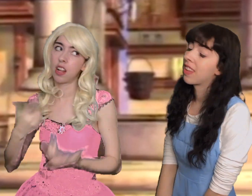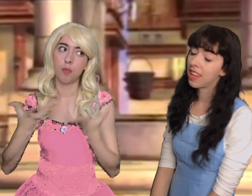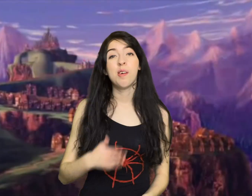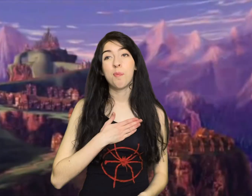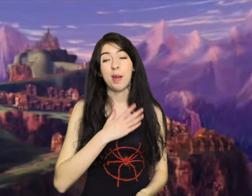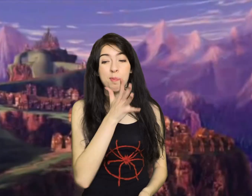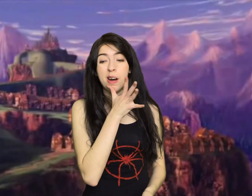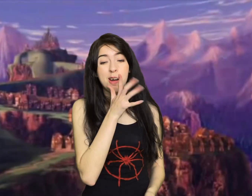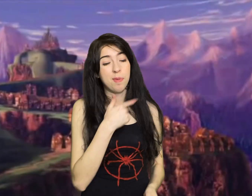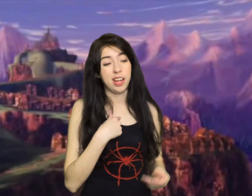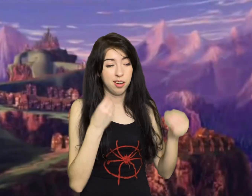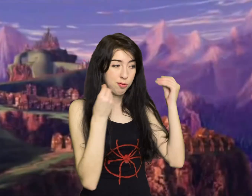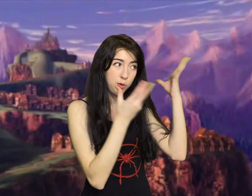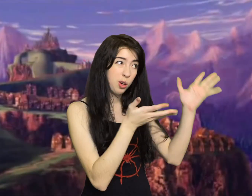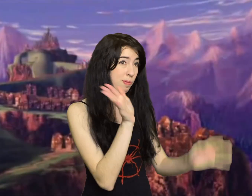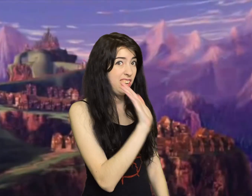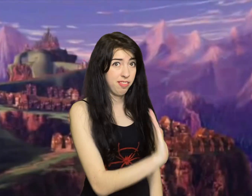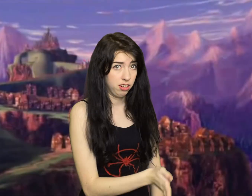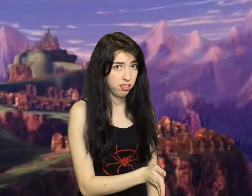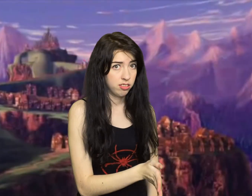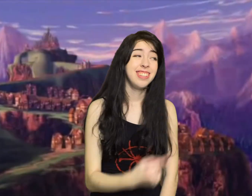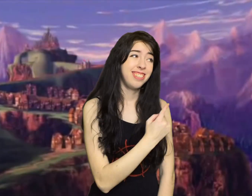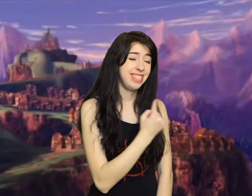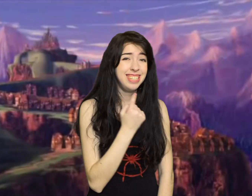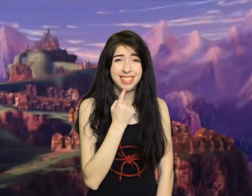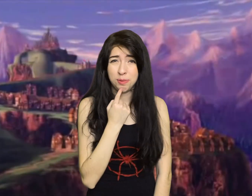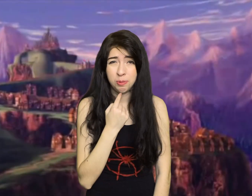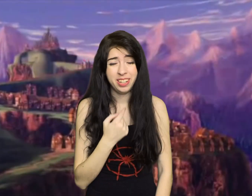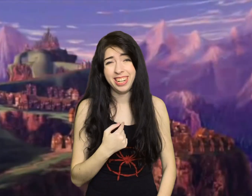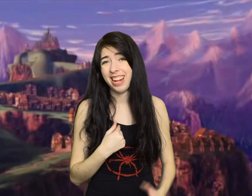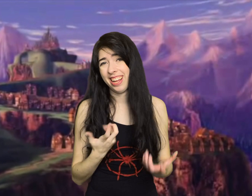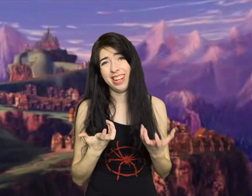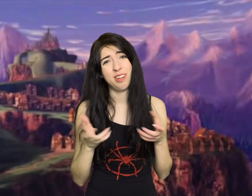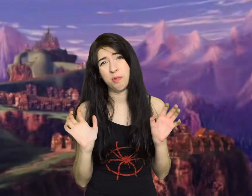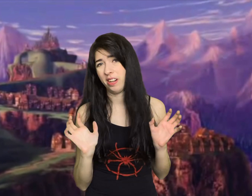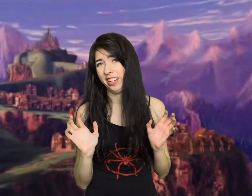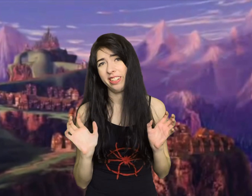MY MOM I INFORM NEVER SHE DISAPPOINTED I DONT-WANT